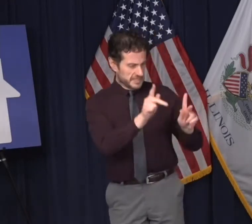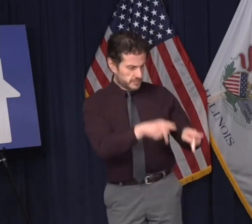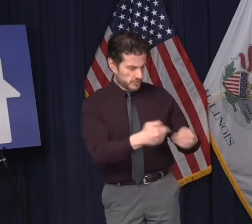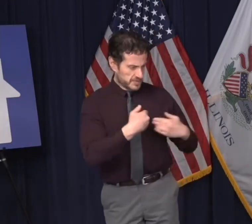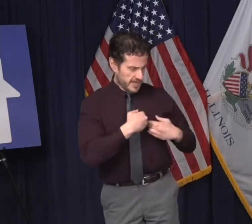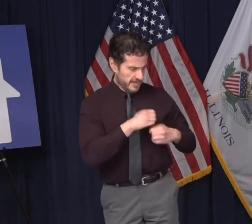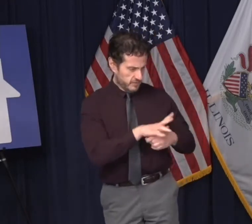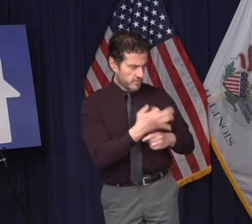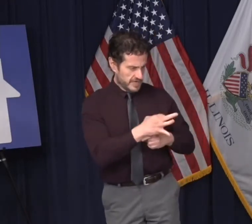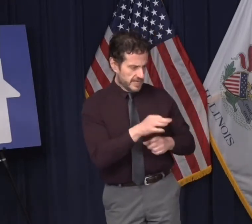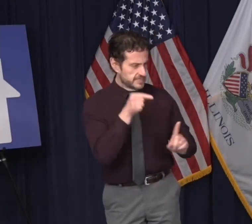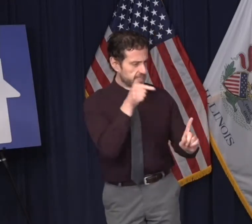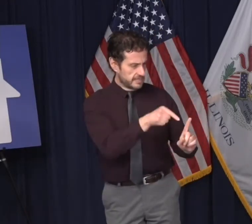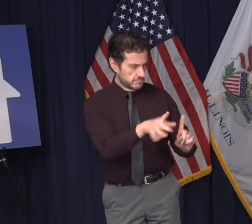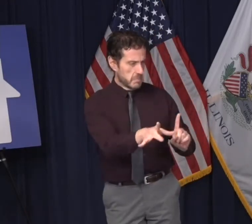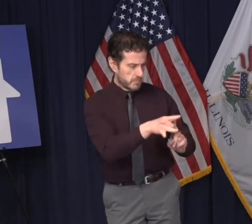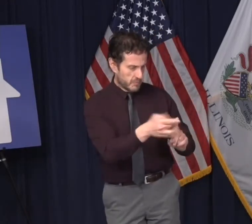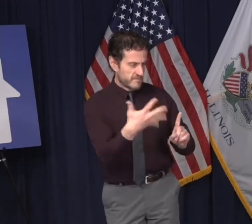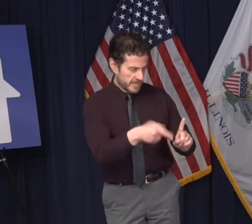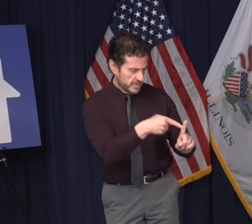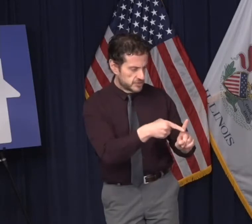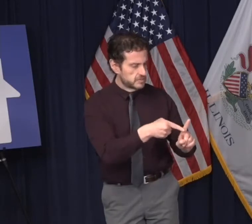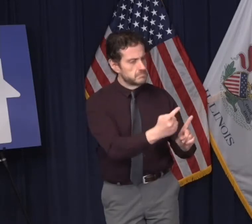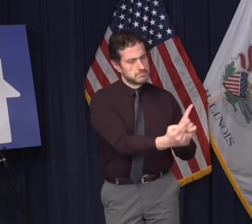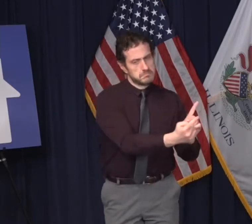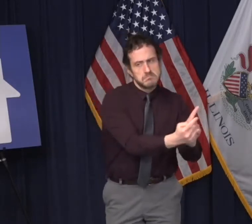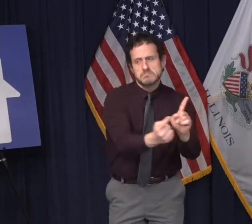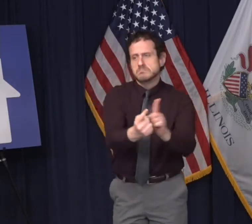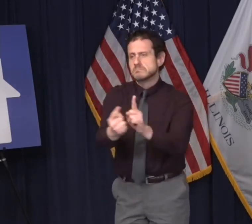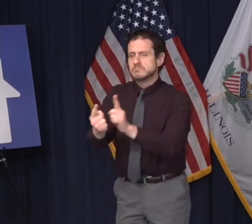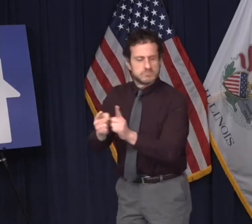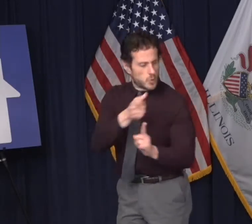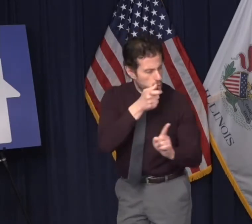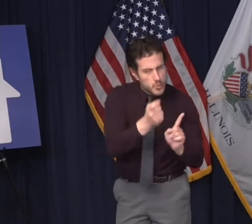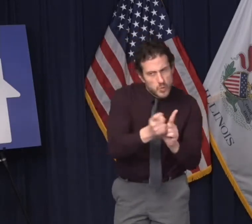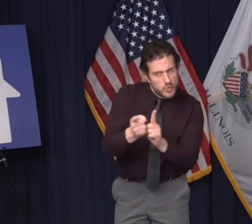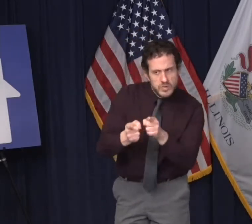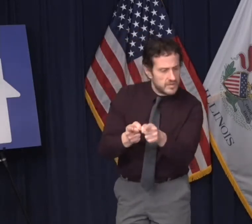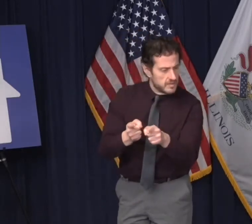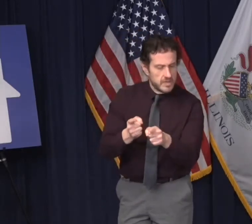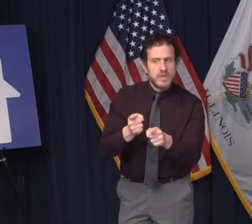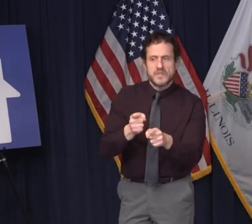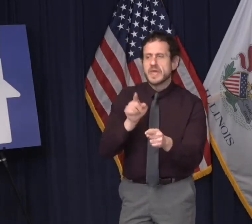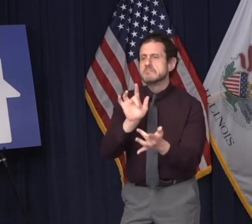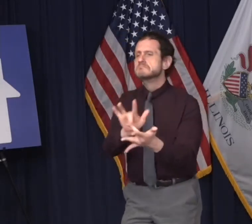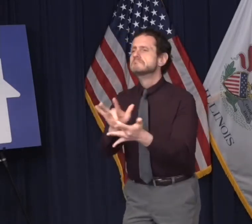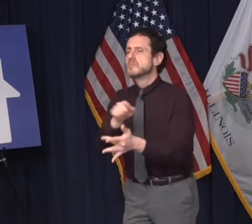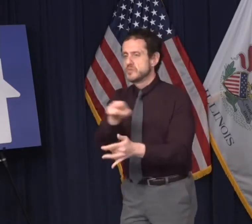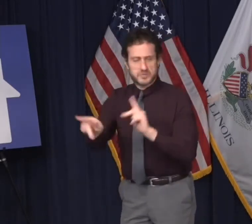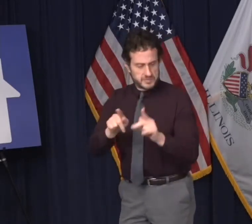DEPARTMENTS AROUND THE STATE HAVE AGGRESSIVELY SOUGHT OUT EACH COVID-POSITIVE PERSON TO IDENTIFY ALL THEIR CLOSE